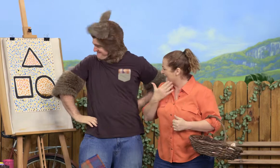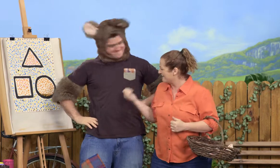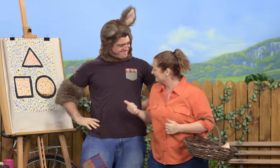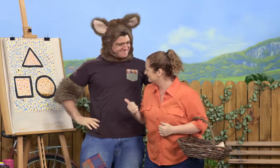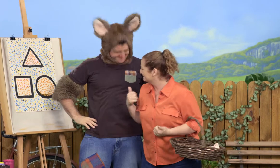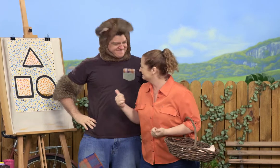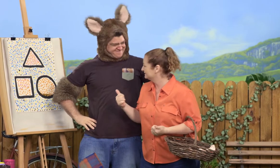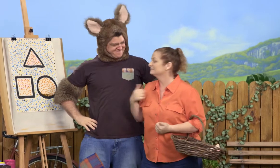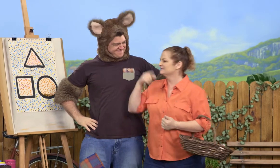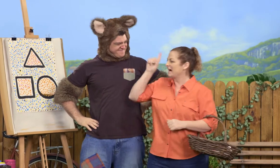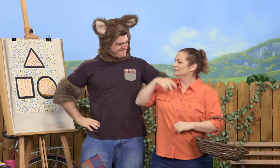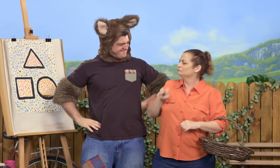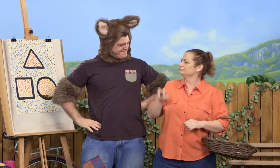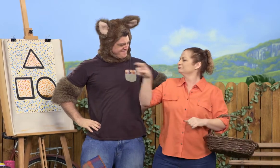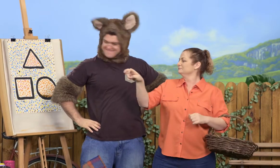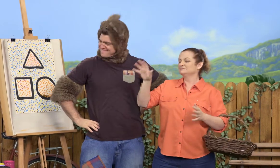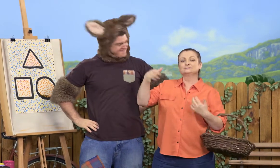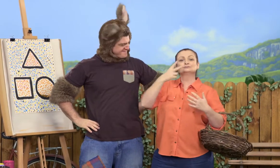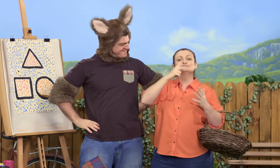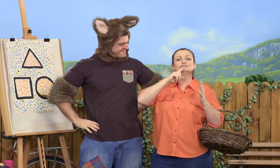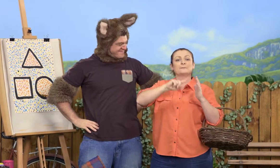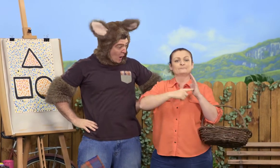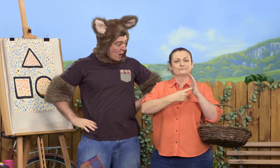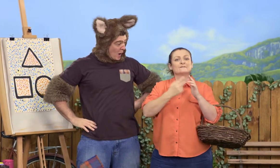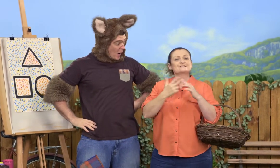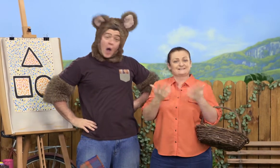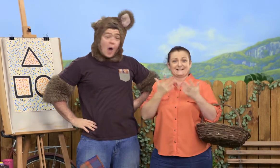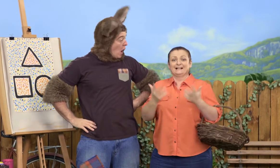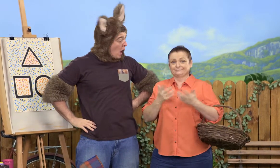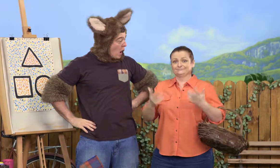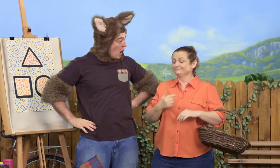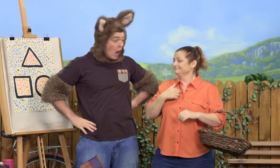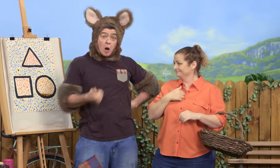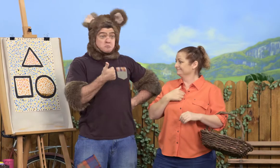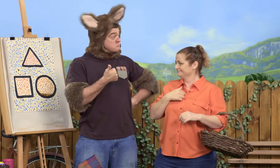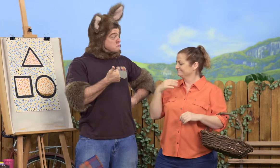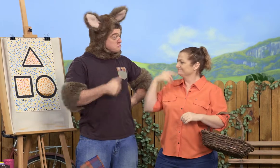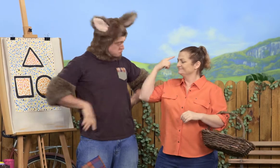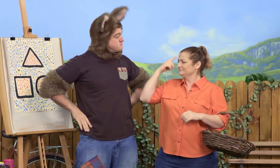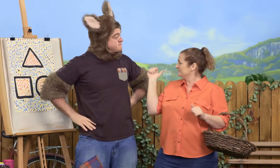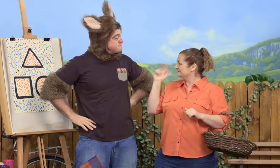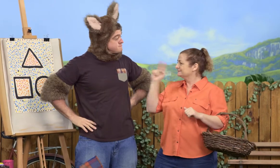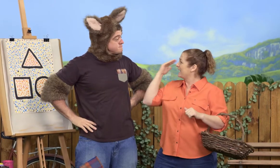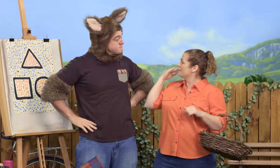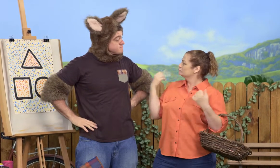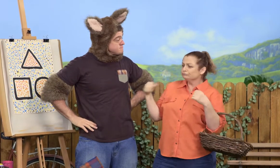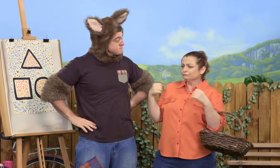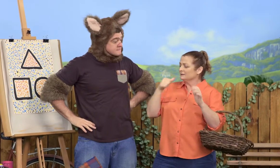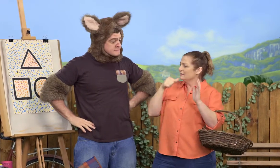Well, it looks lovely. I'm just on my way to get some more tomatoes for a salad. Did you see the postie come past on her bike?